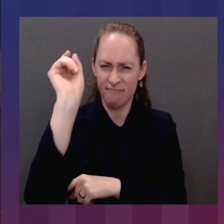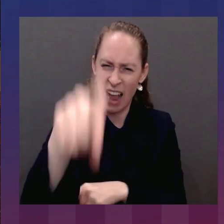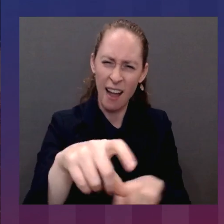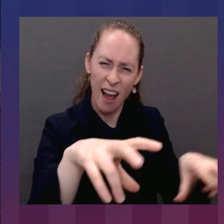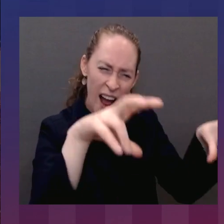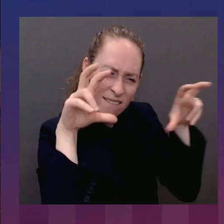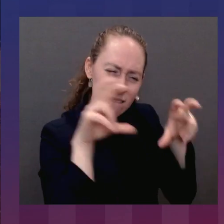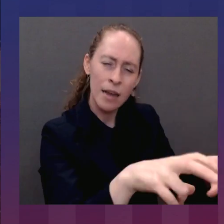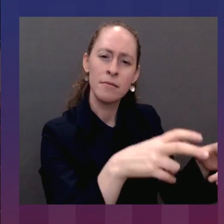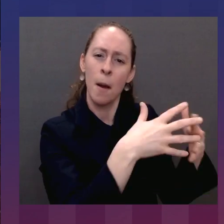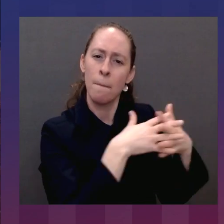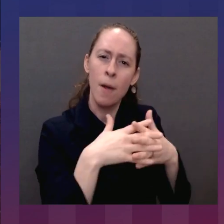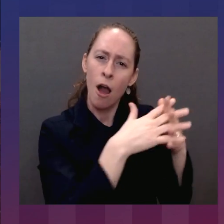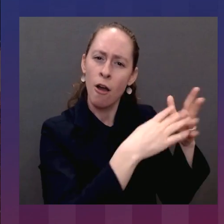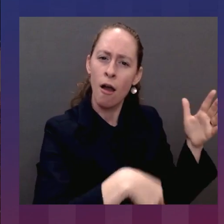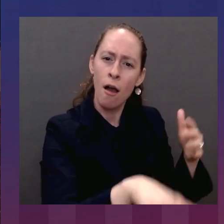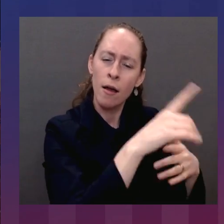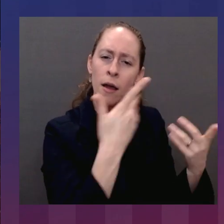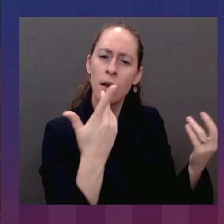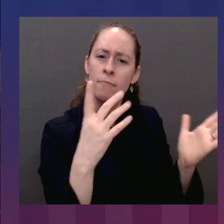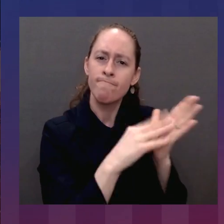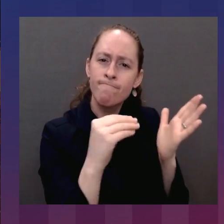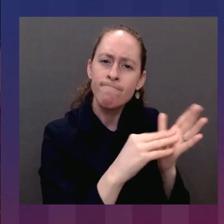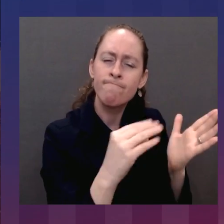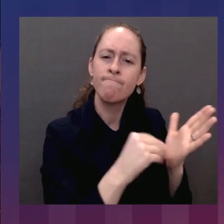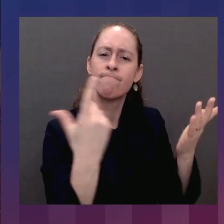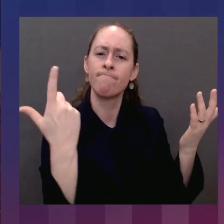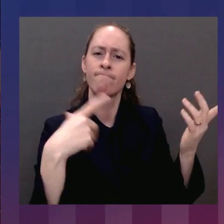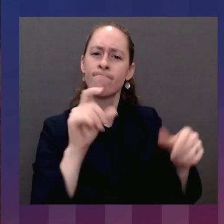and the middle out, not from the top down. Because we know --